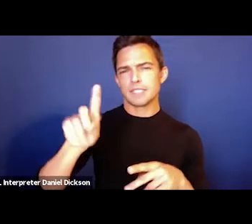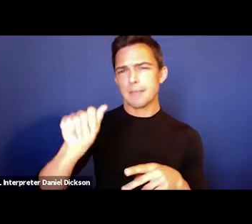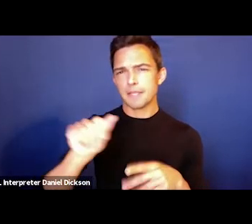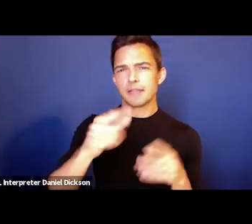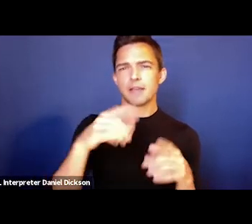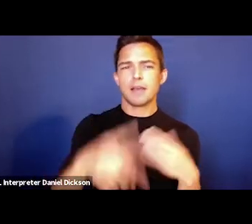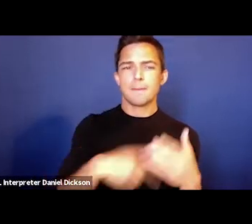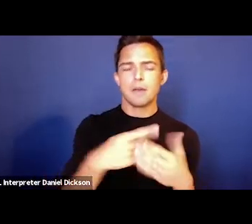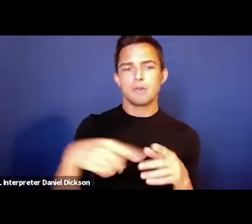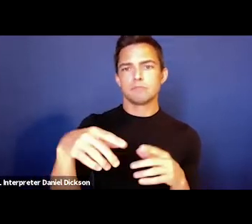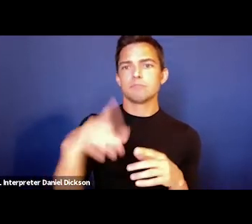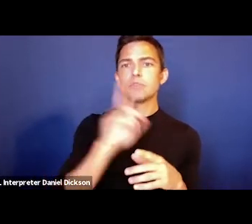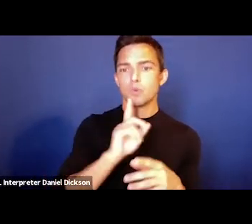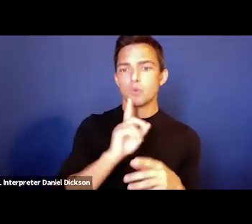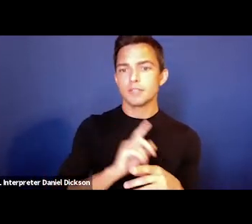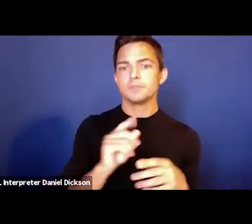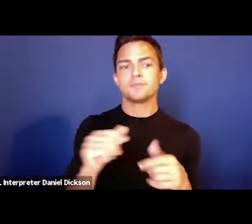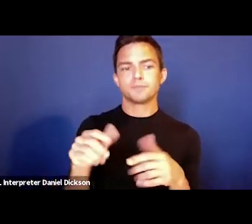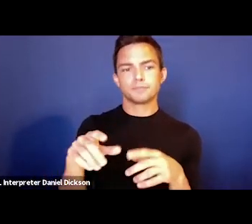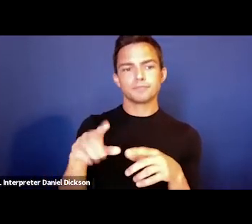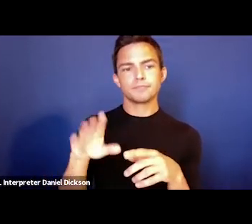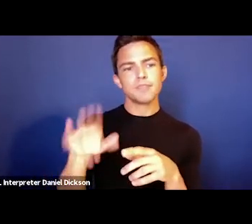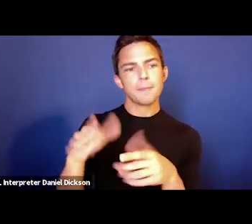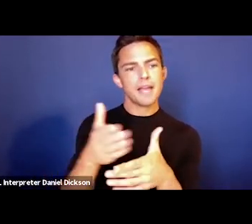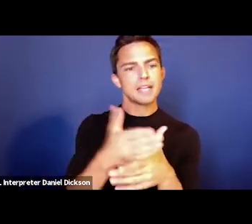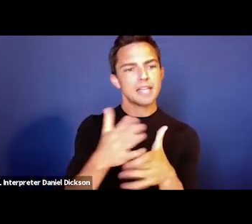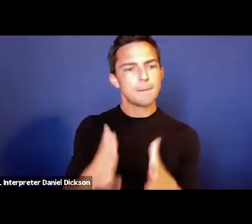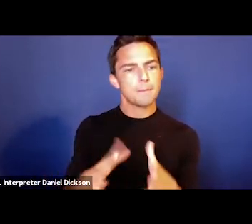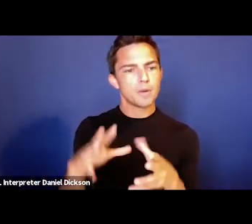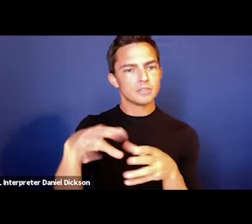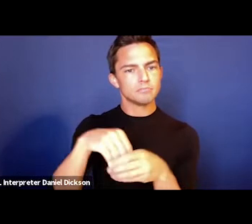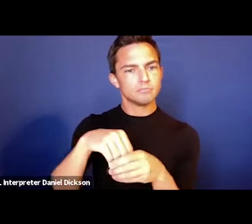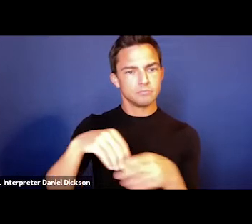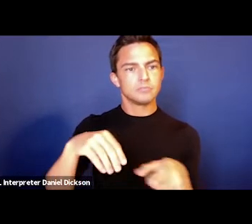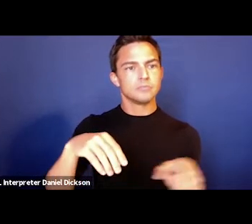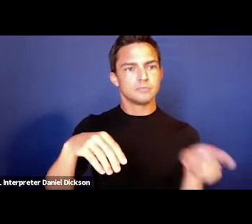NIDILRR grantees and their collaborators. Today’s webinar is titled “Using the National